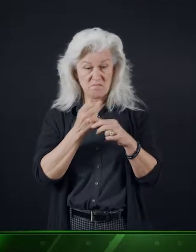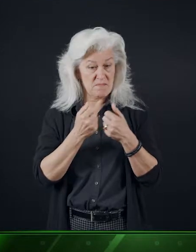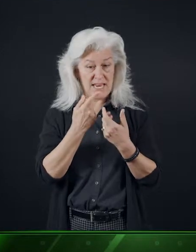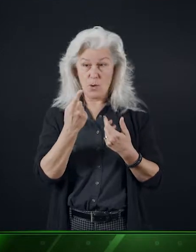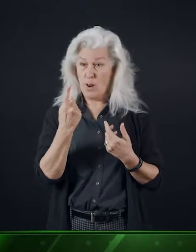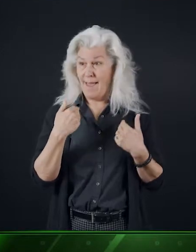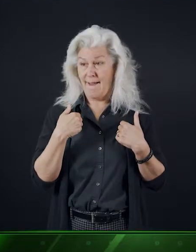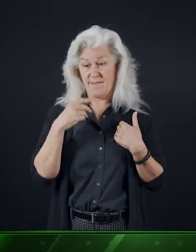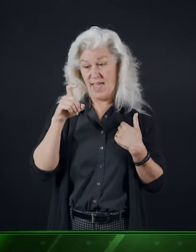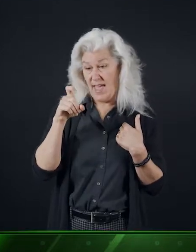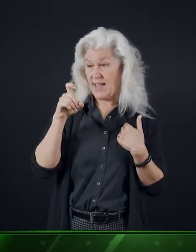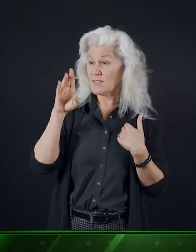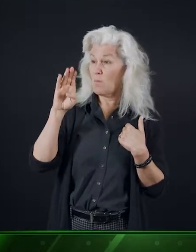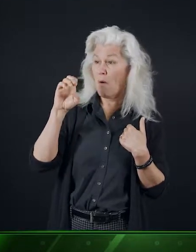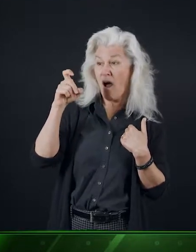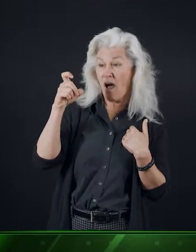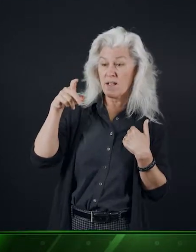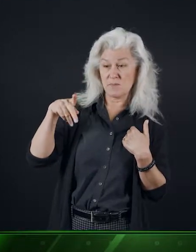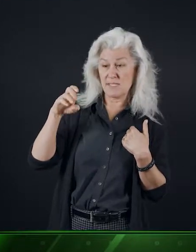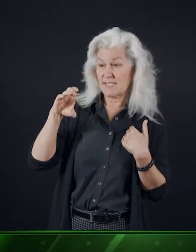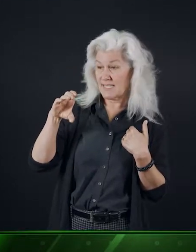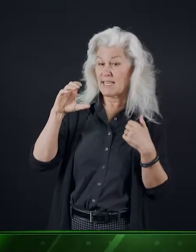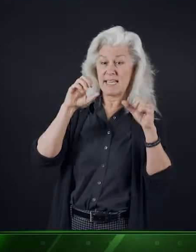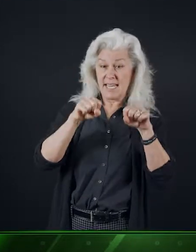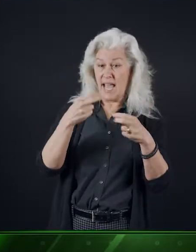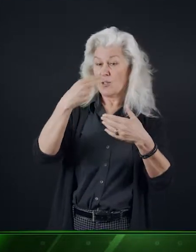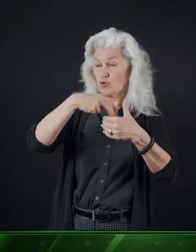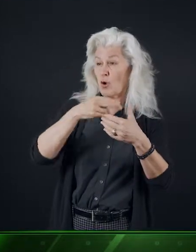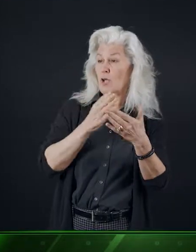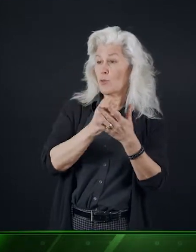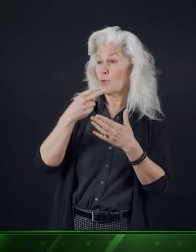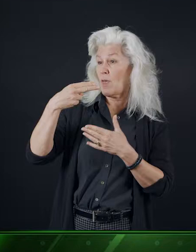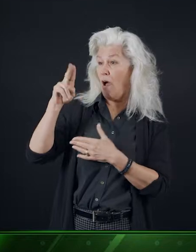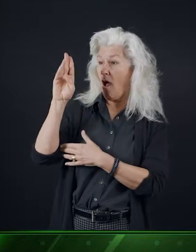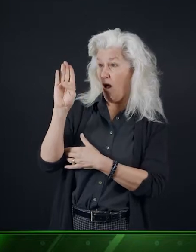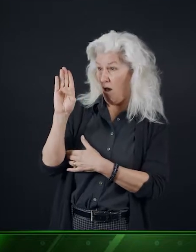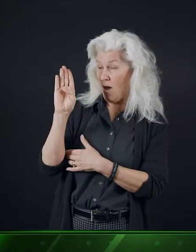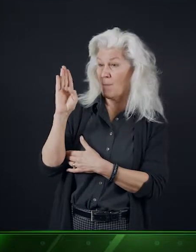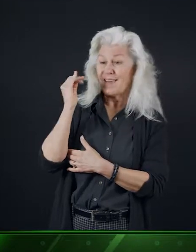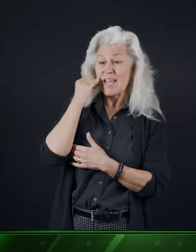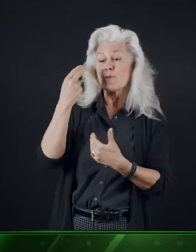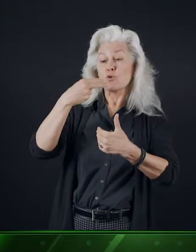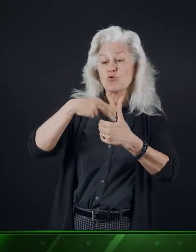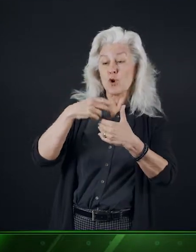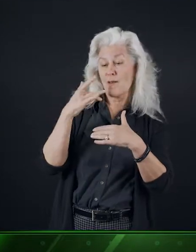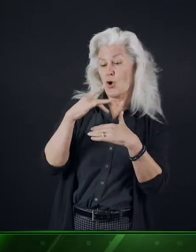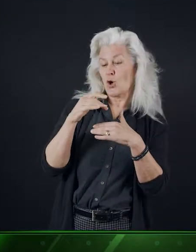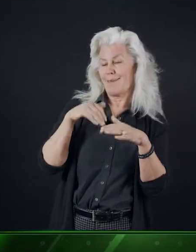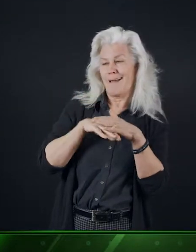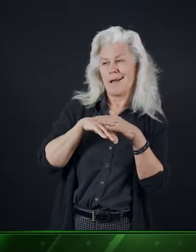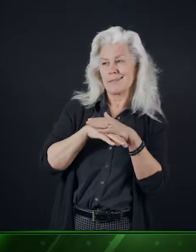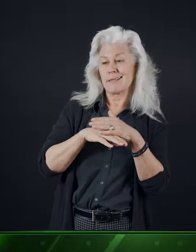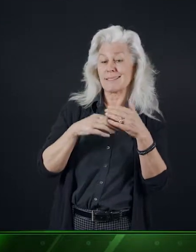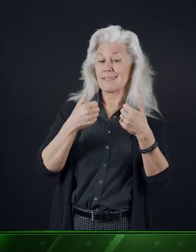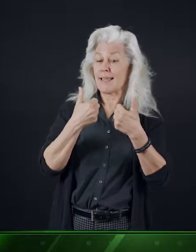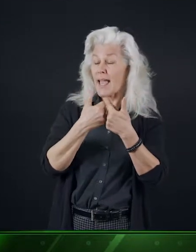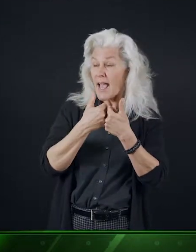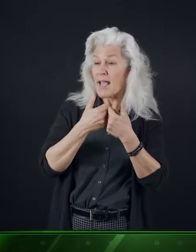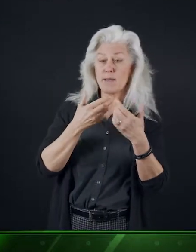Individuals who join this group get early access to builds of our games, services and Xbox operating system to try out new functionality and provide their thoughts.